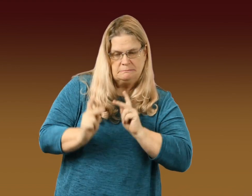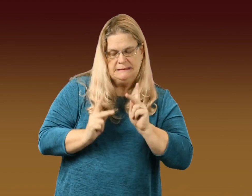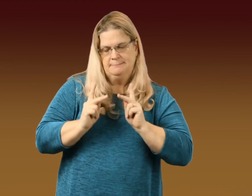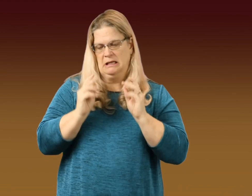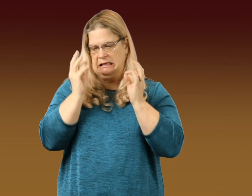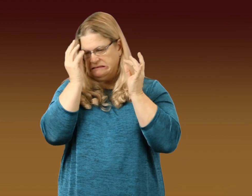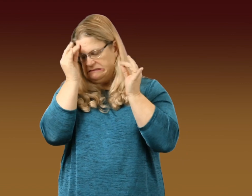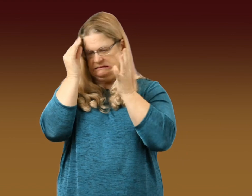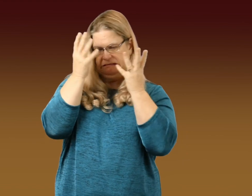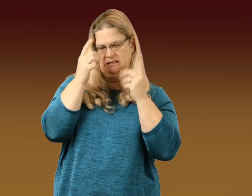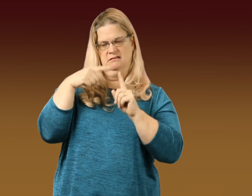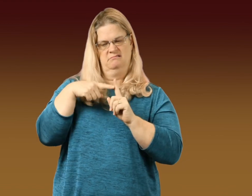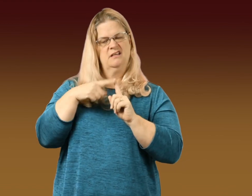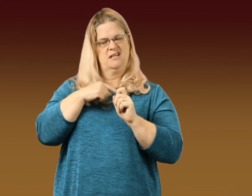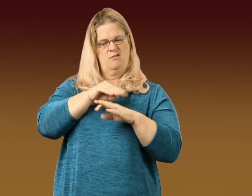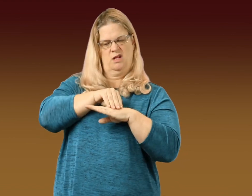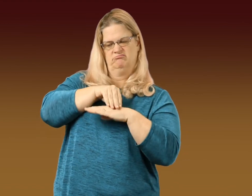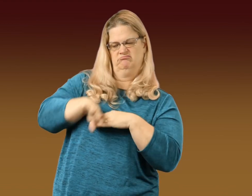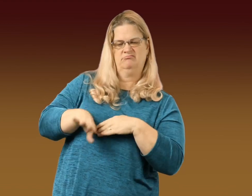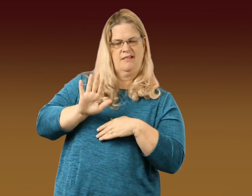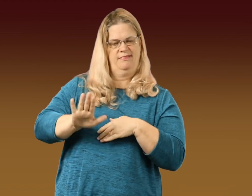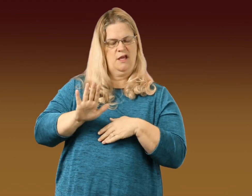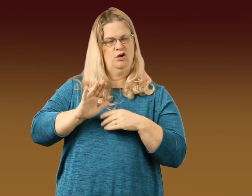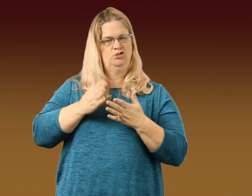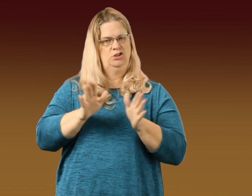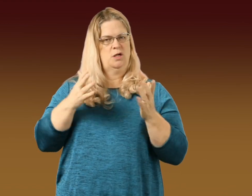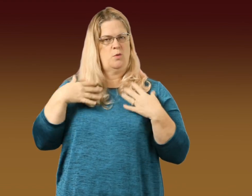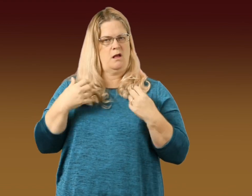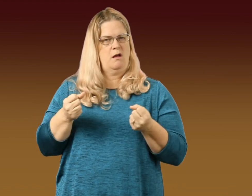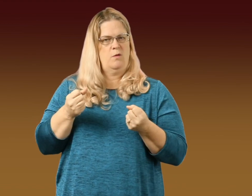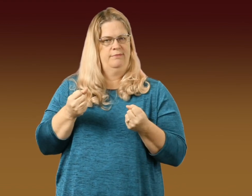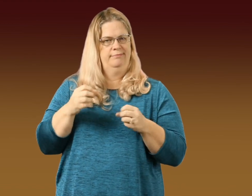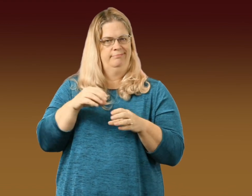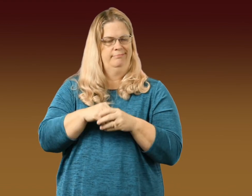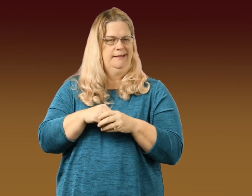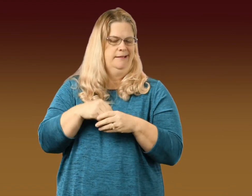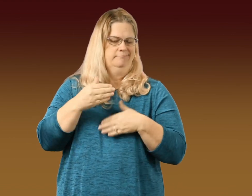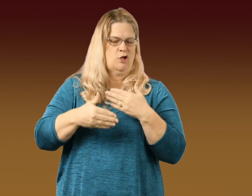a lack of trust in others, which further compounds their general health.